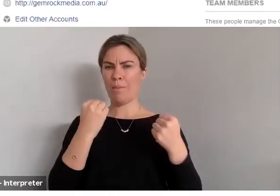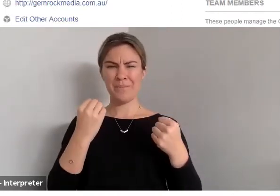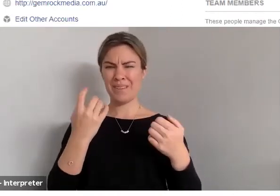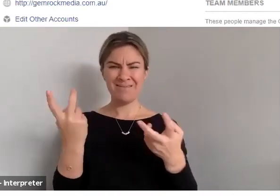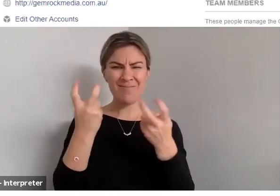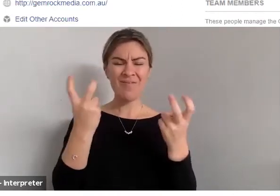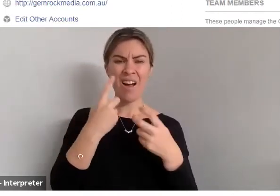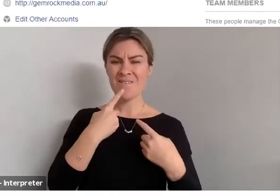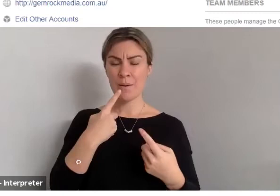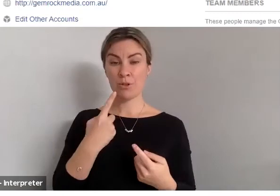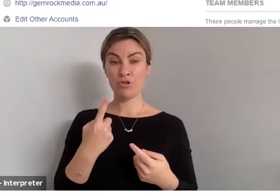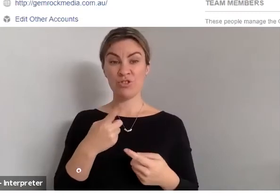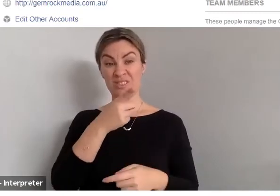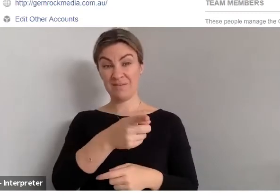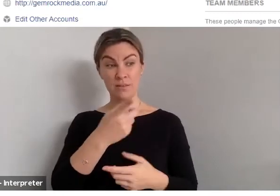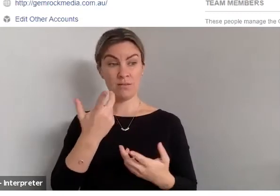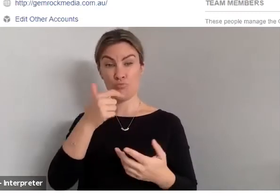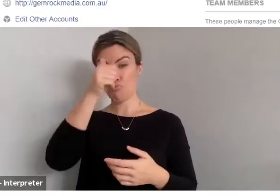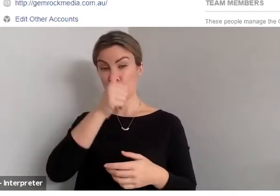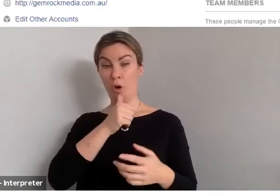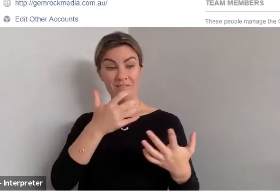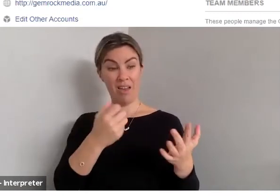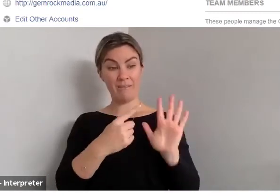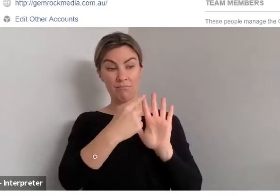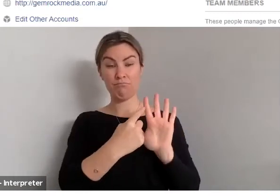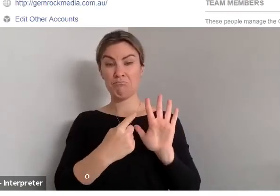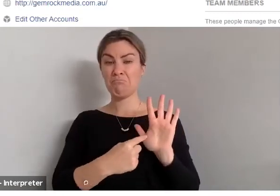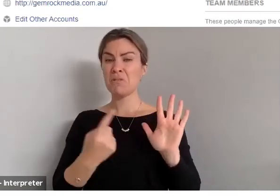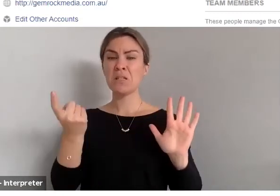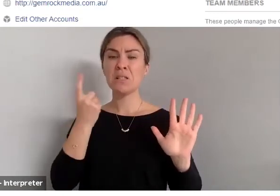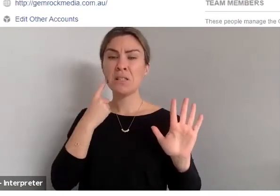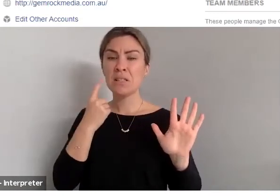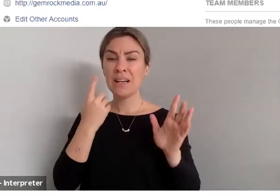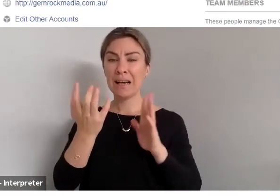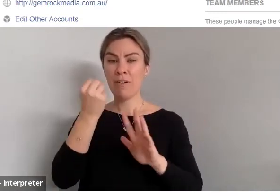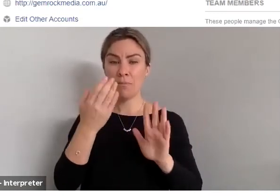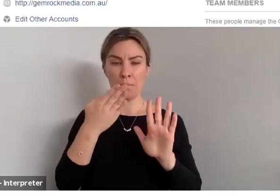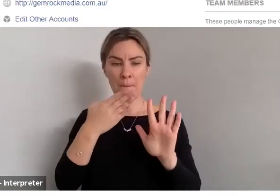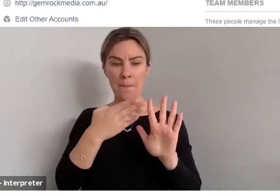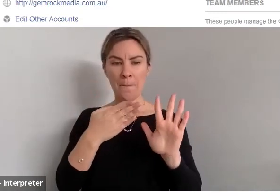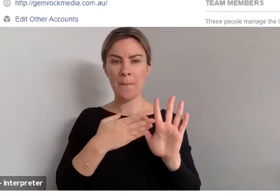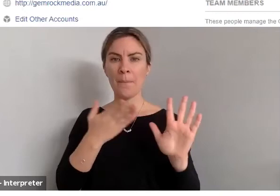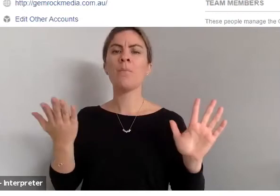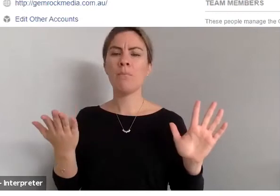It makes it easier for people to find the website and then share to